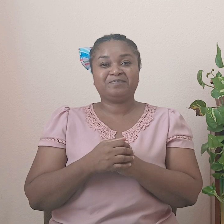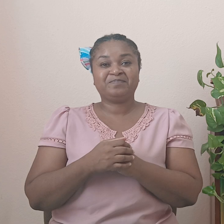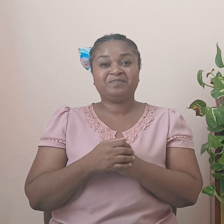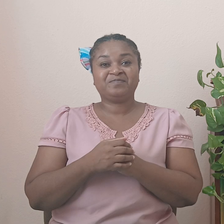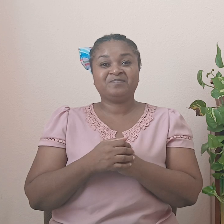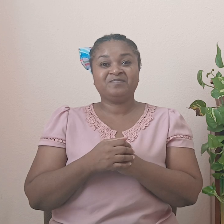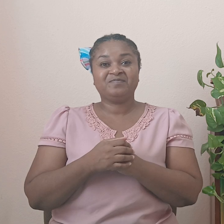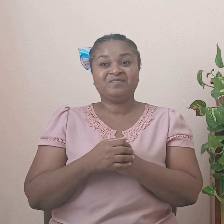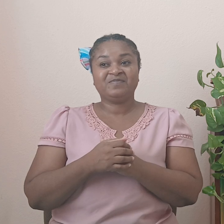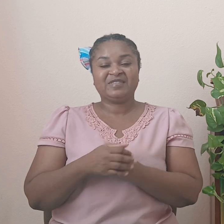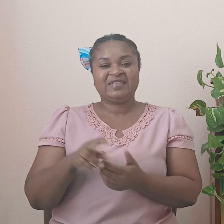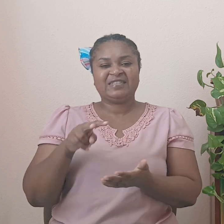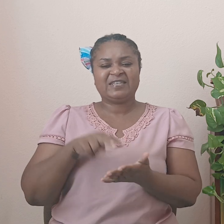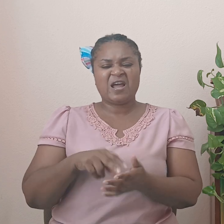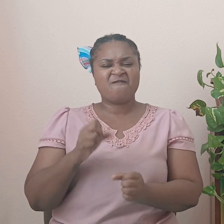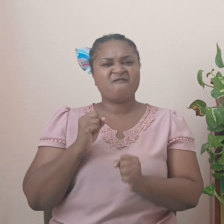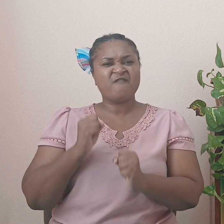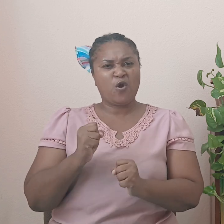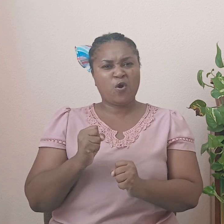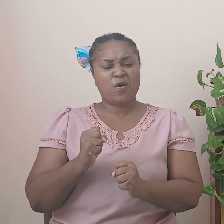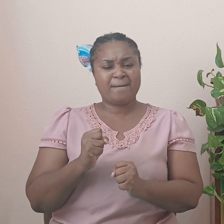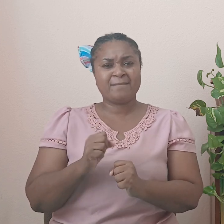Stand Firm